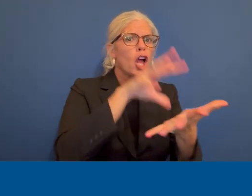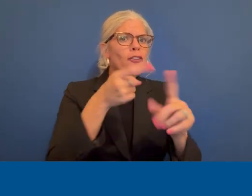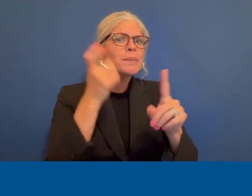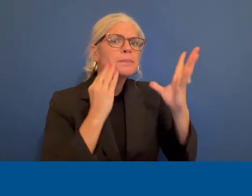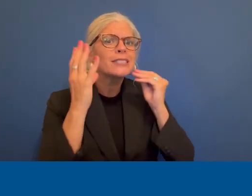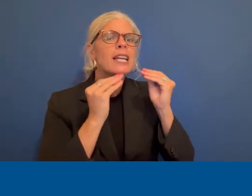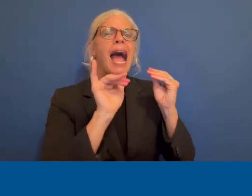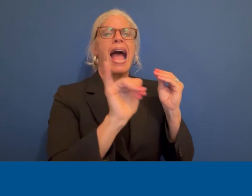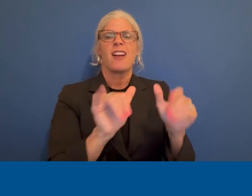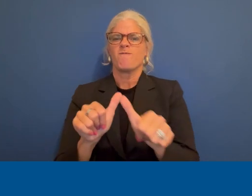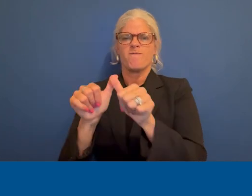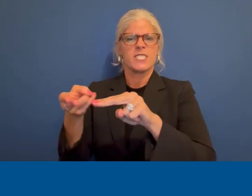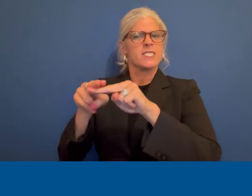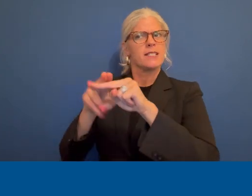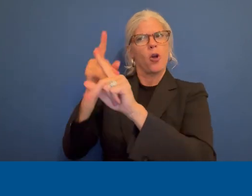and keep working towards your goals.